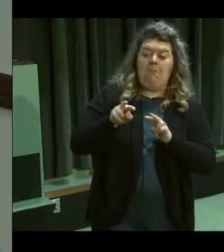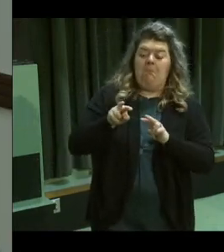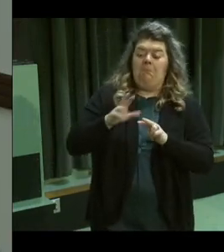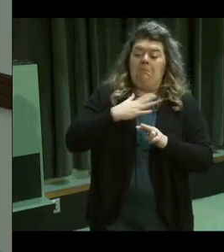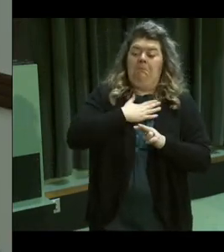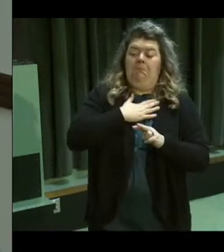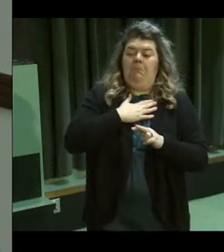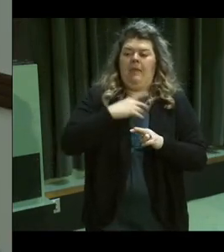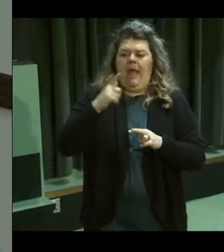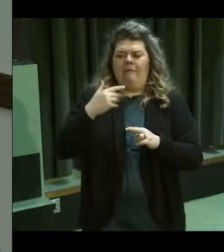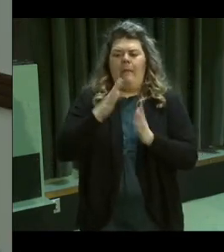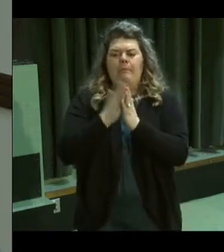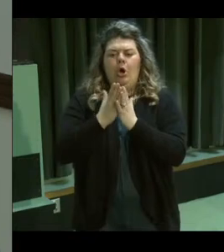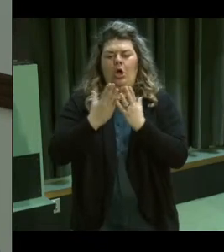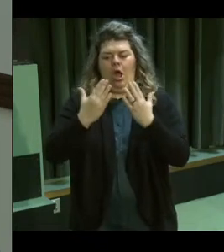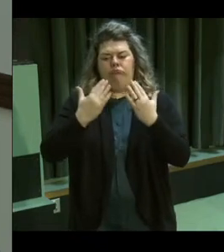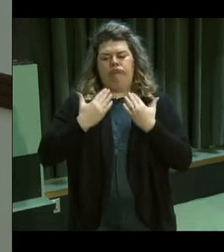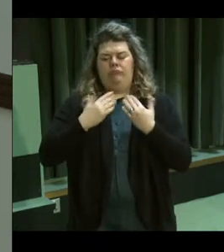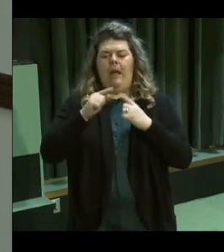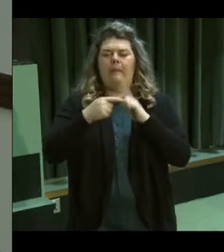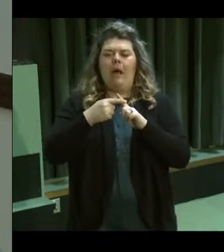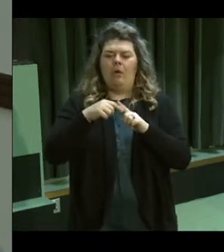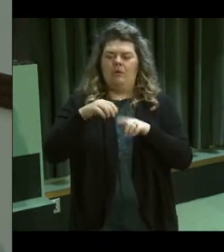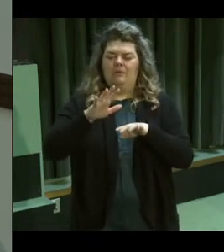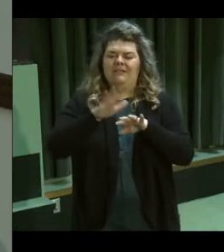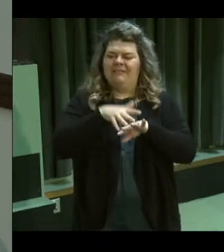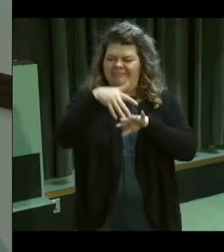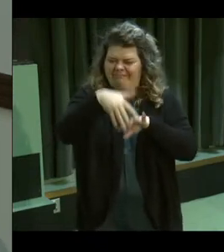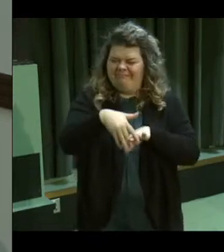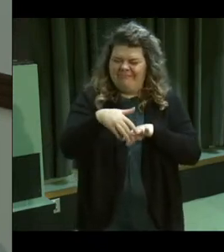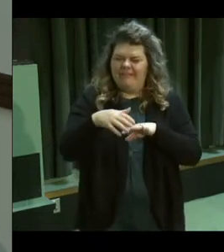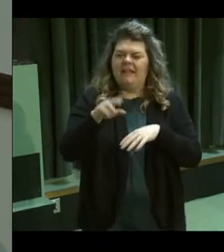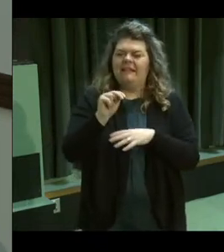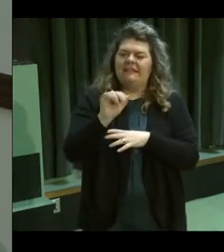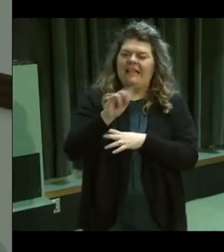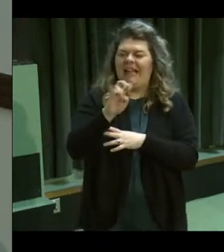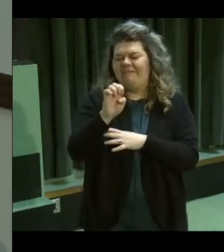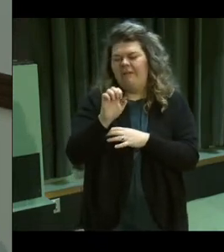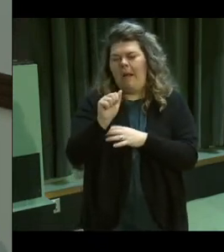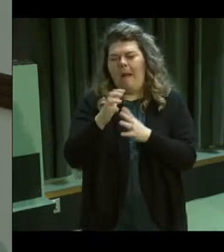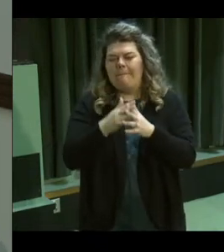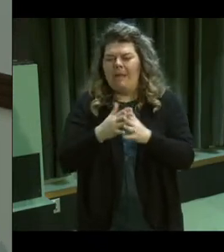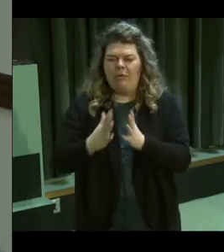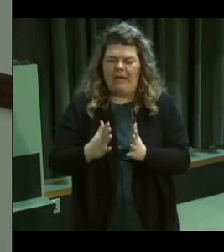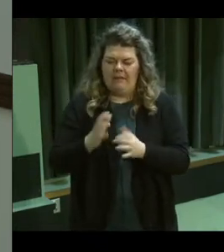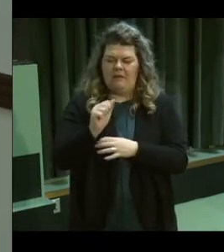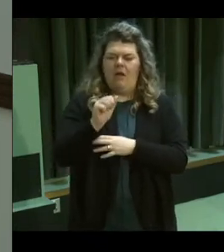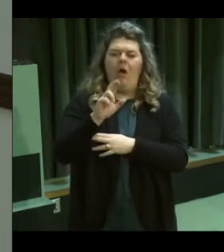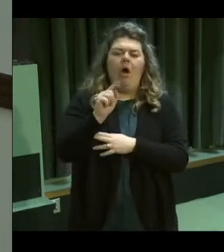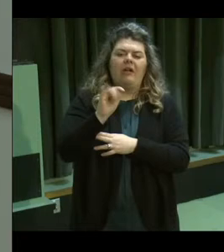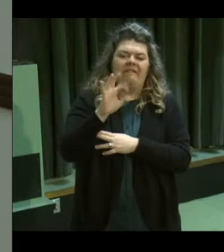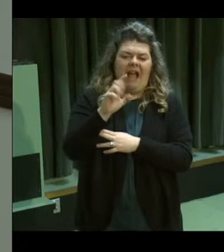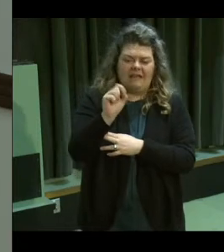across his chest was a book about Native American artifacts.